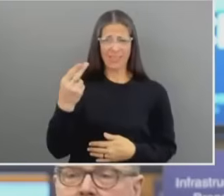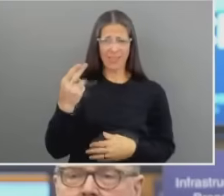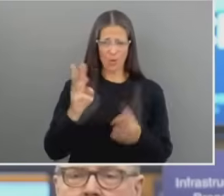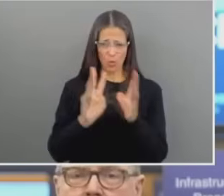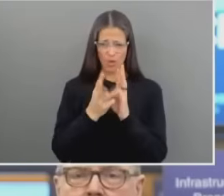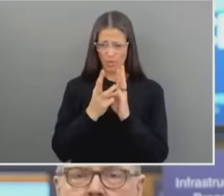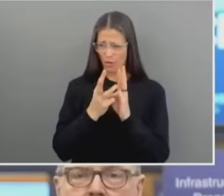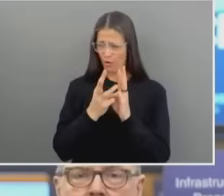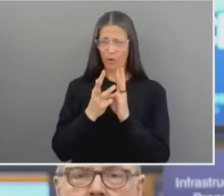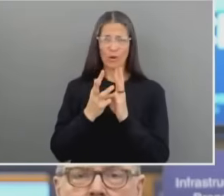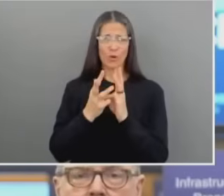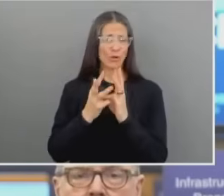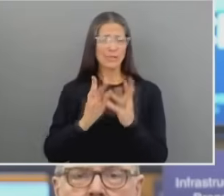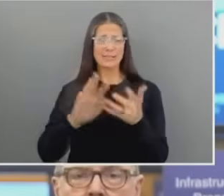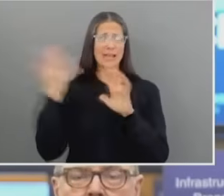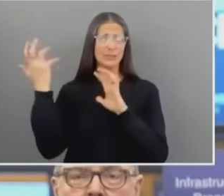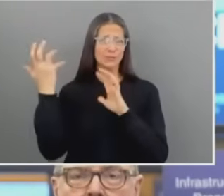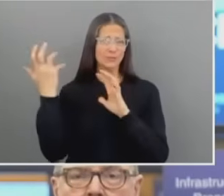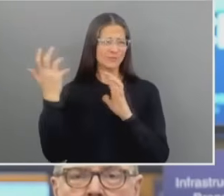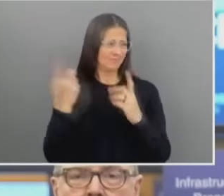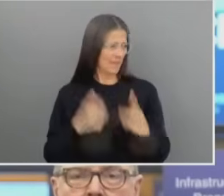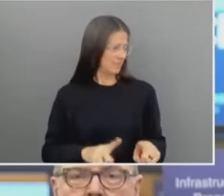THIS IS OUR 15TH FEDERALLY DECLARED WEATHER DISASTER.